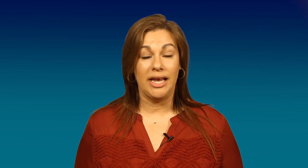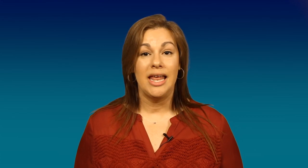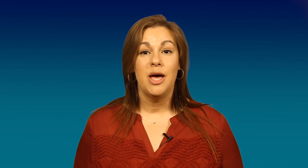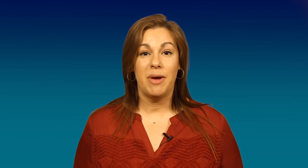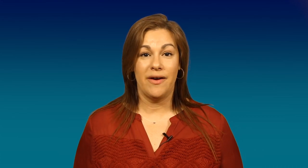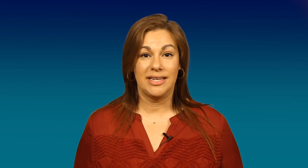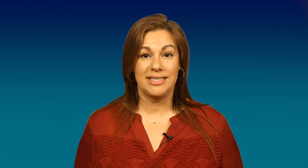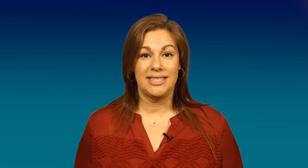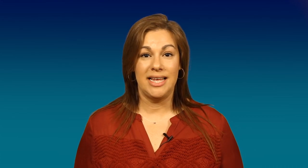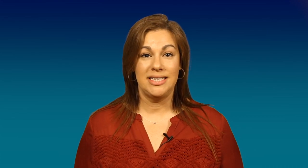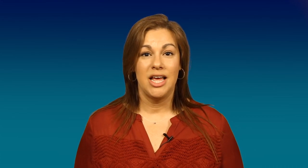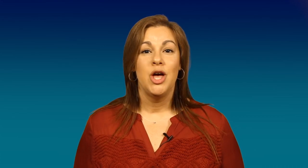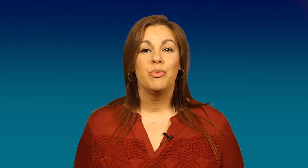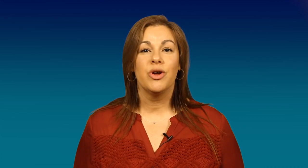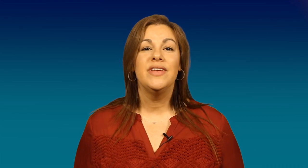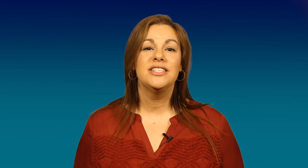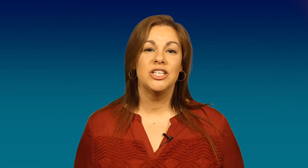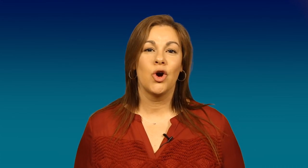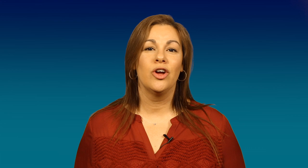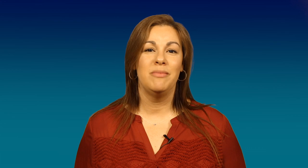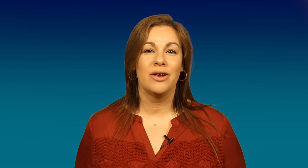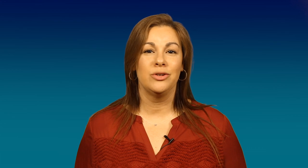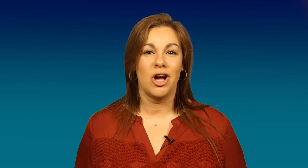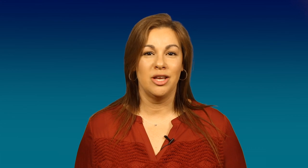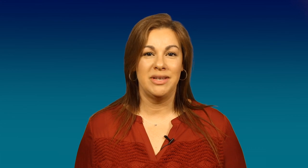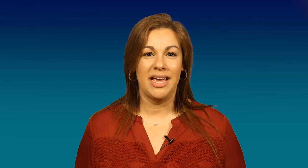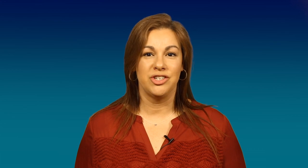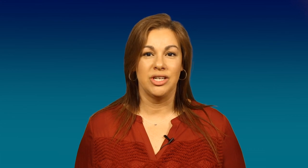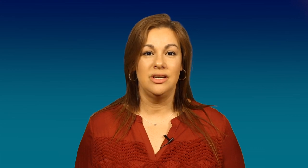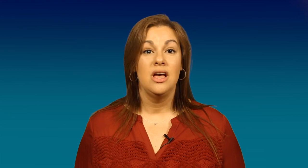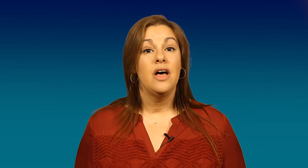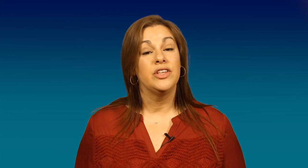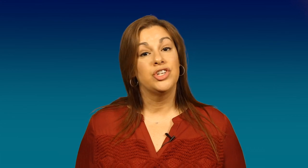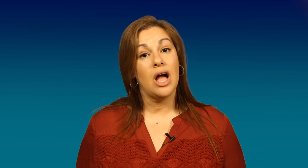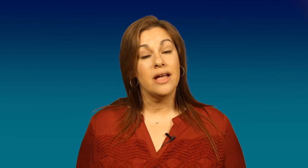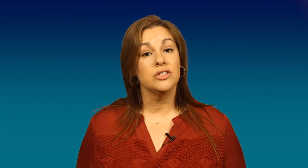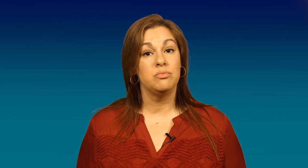parent consent, previous and current medical documentation, the child's mode